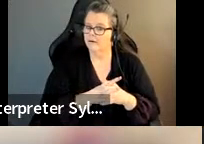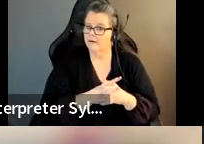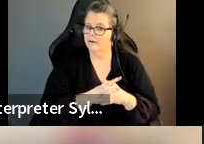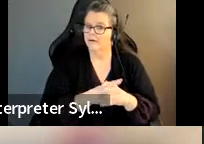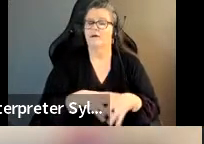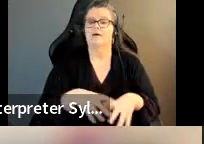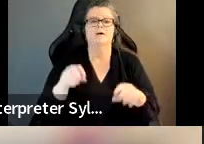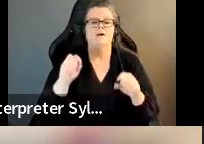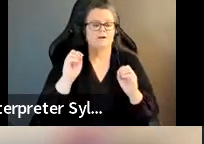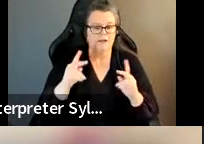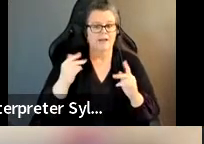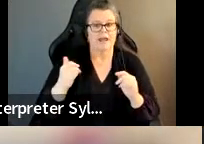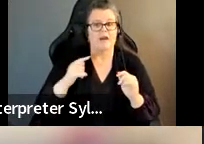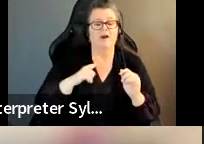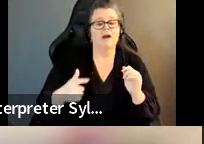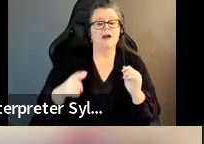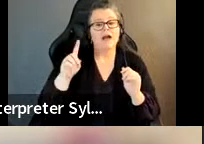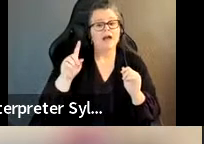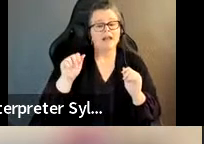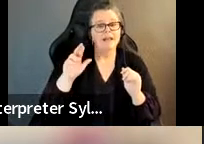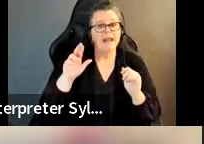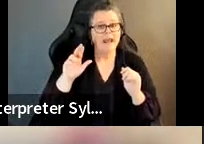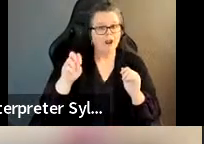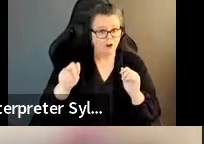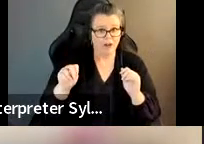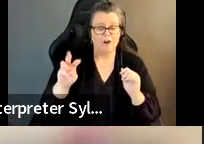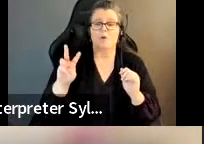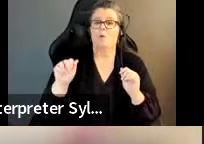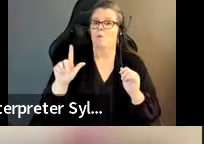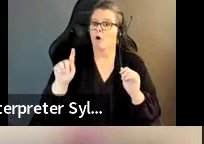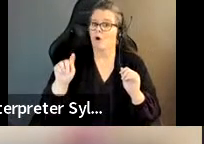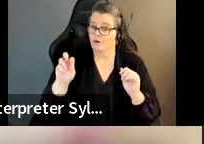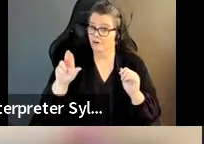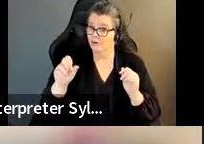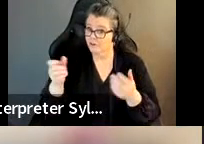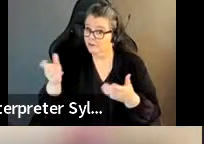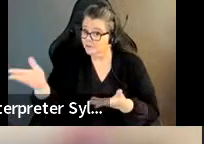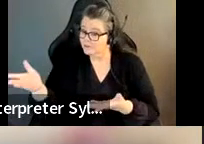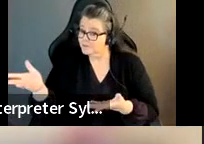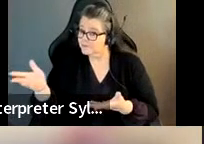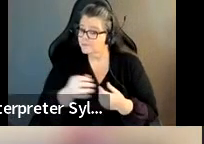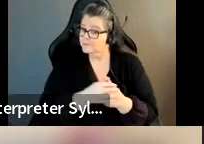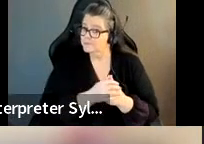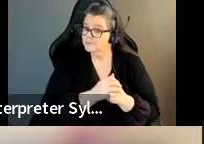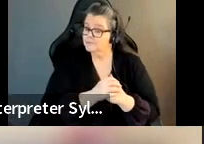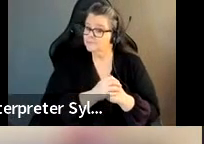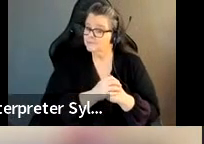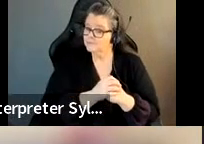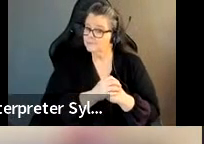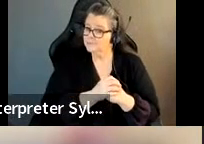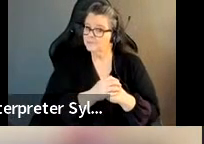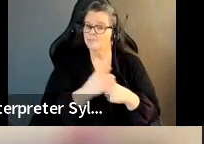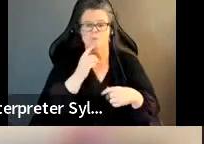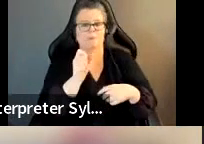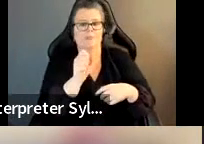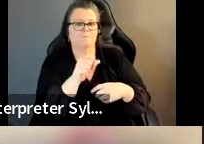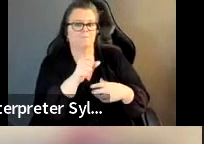Darren Walters, you want to speak? Darren Walters: Yes, thank you. I appreciate it, Bobby.